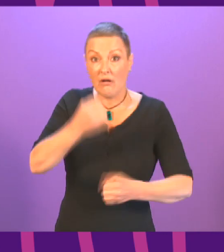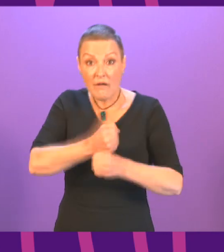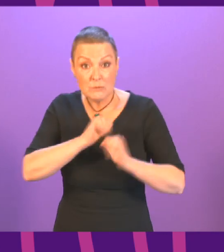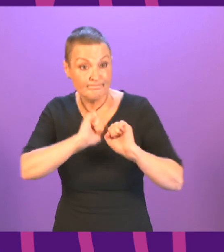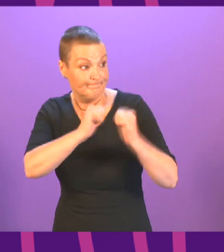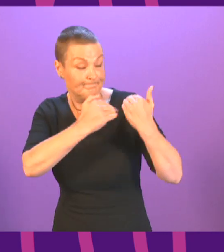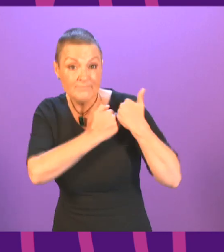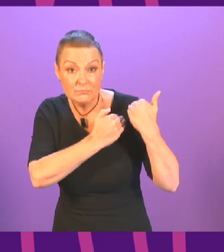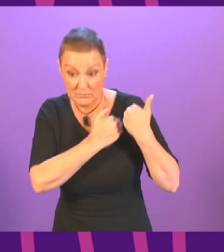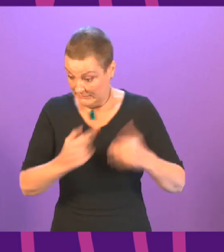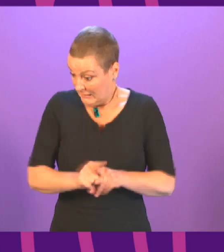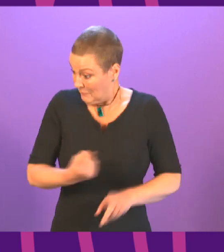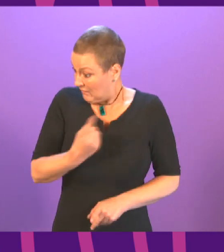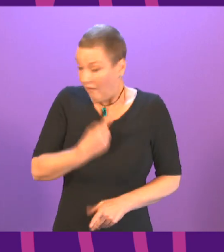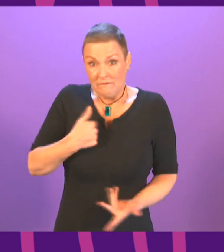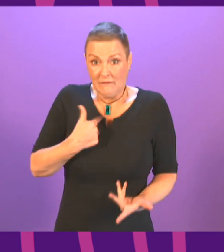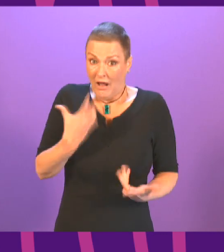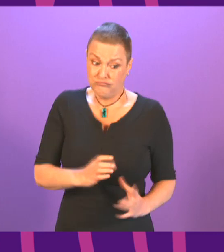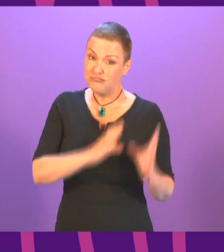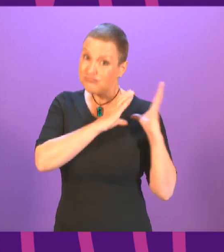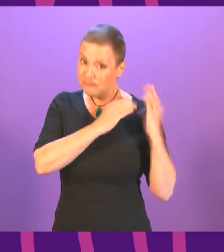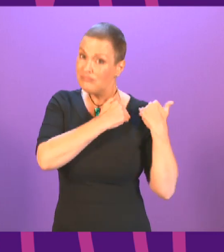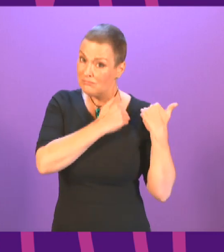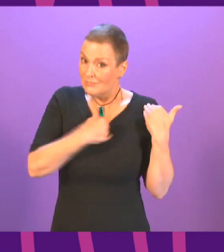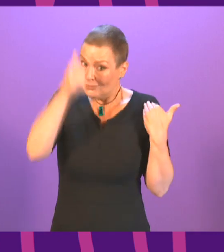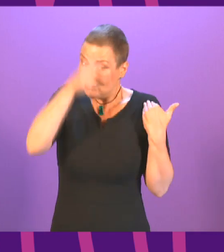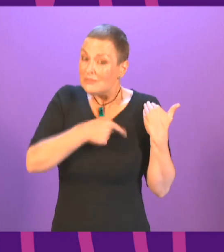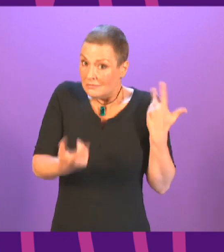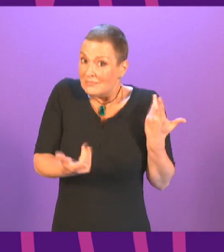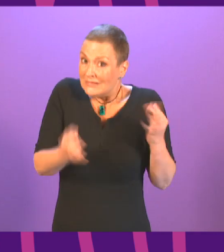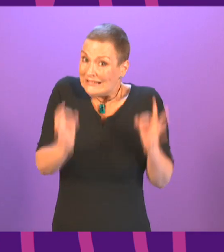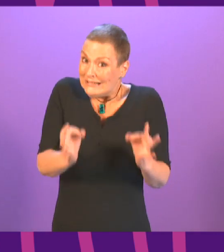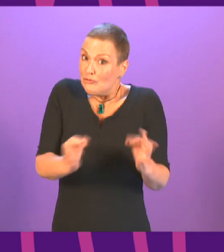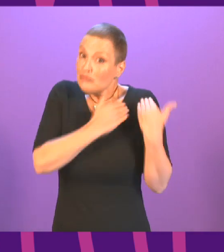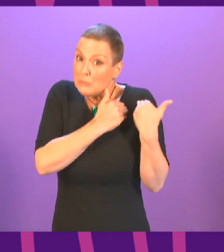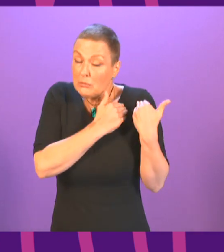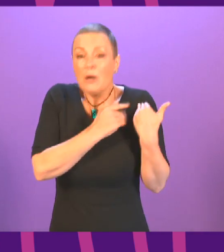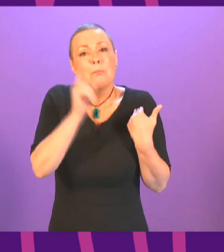Governments have a responsibility—the Government and I take that responsibility very seriously